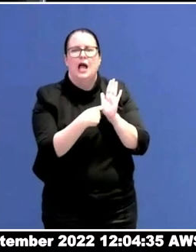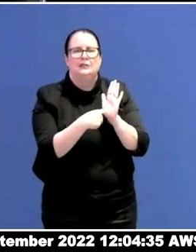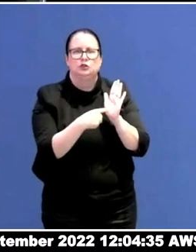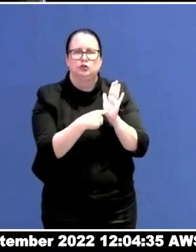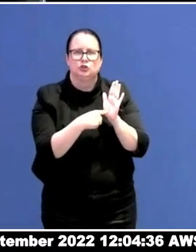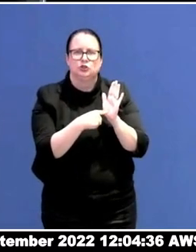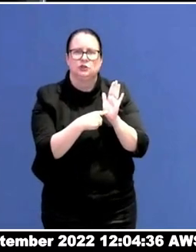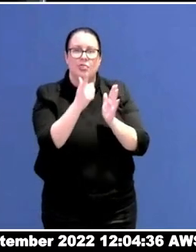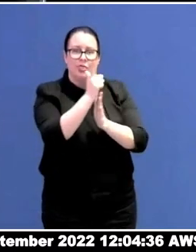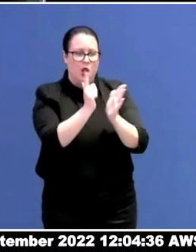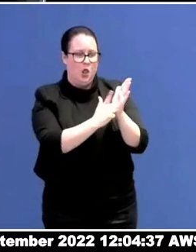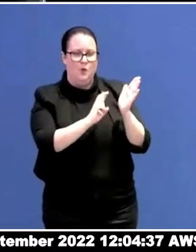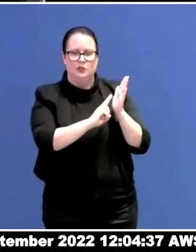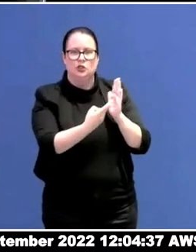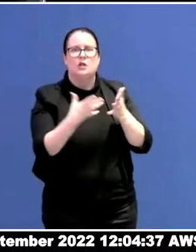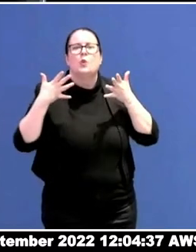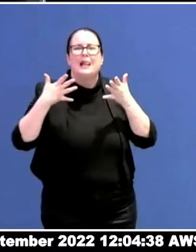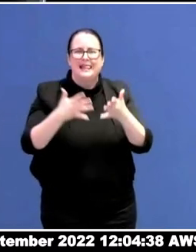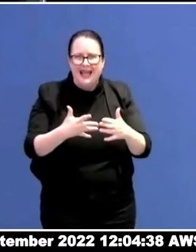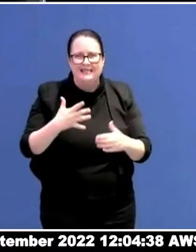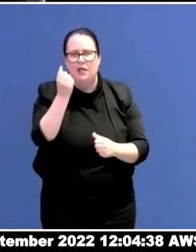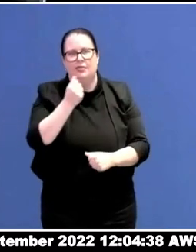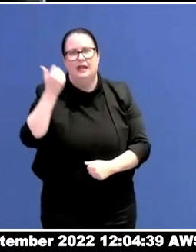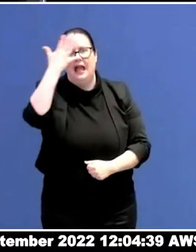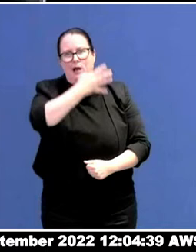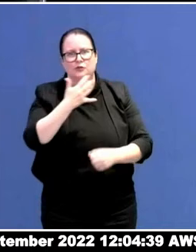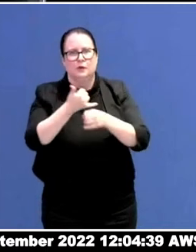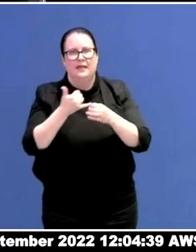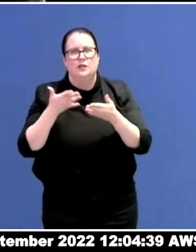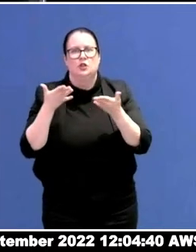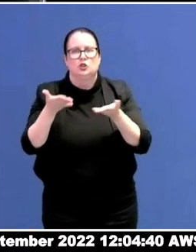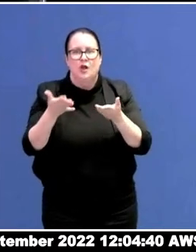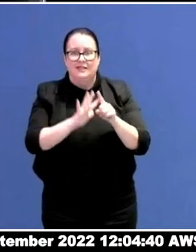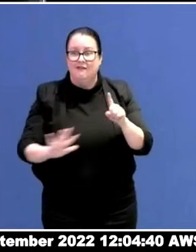It needs to be amended so the Aboriginal Medical Services right across this country